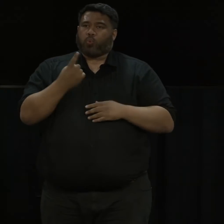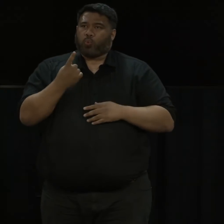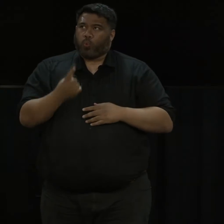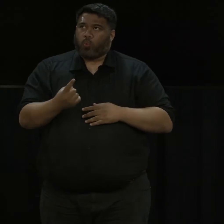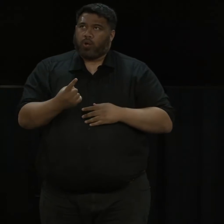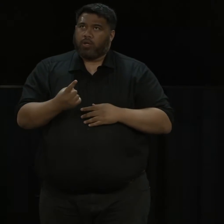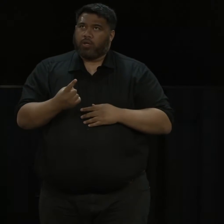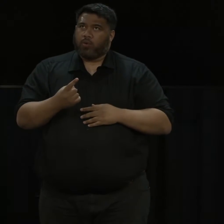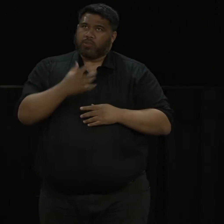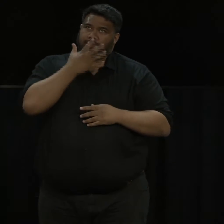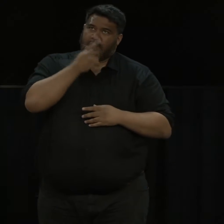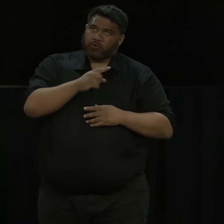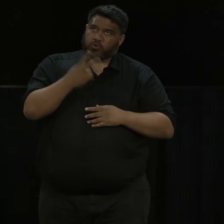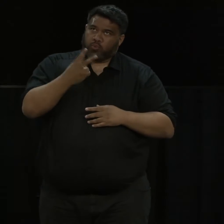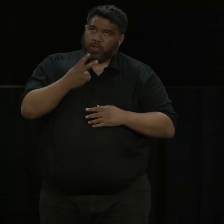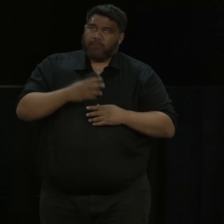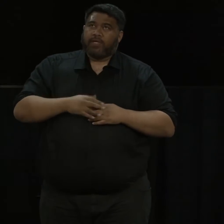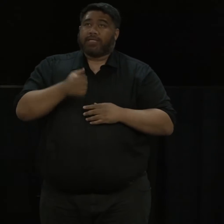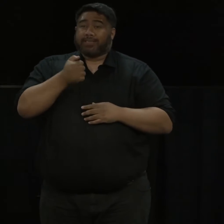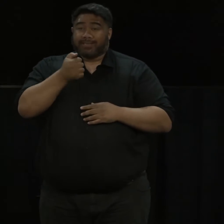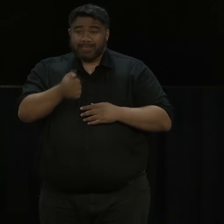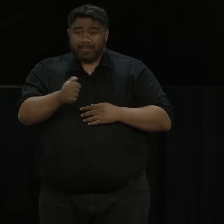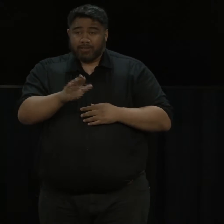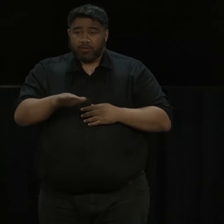least 24 hours or longer in